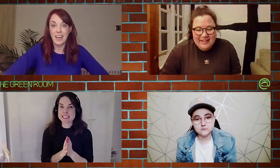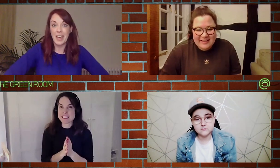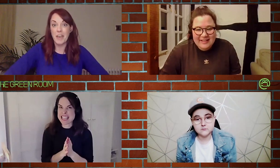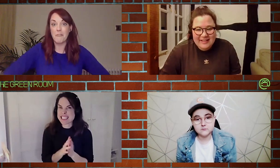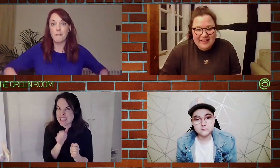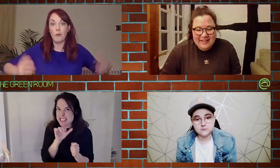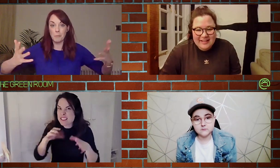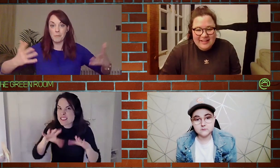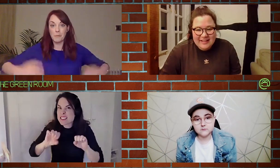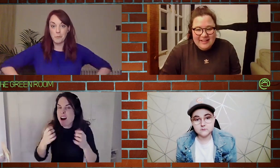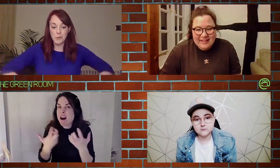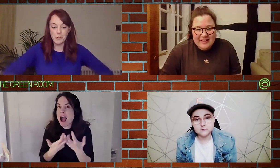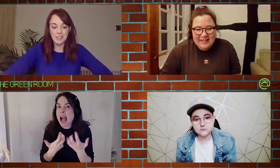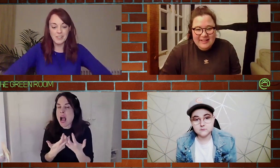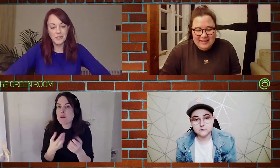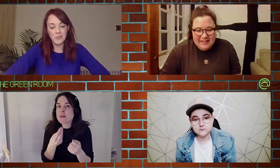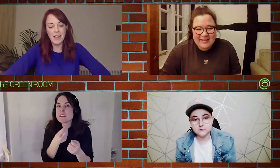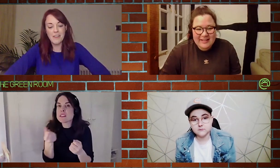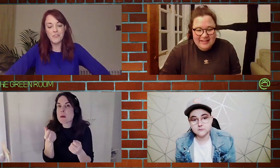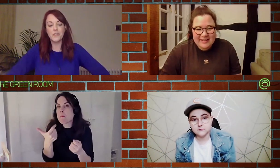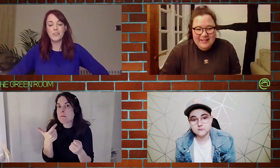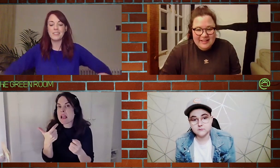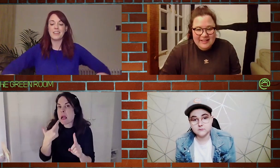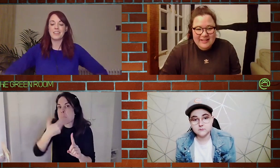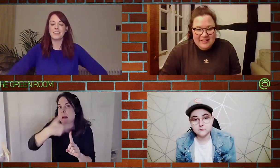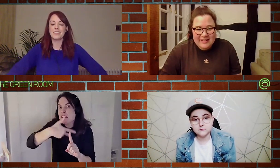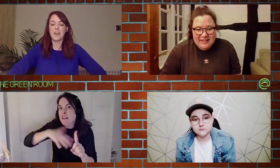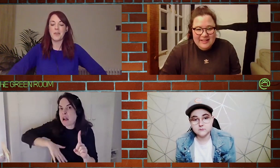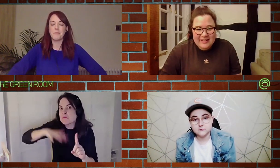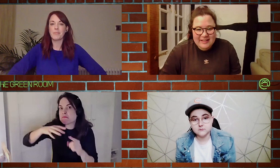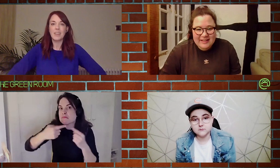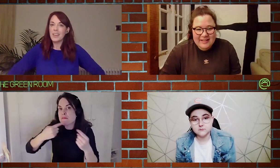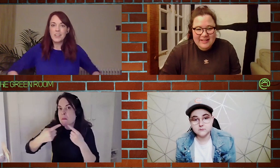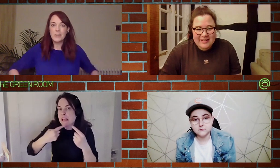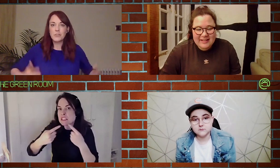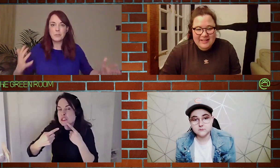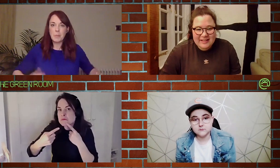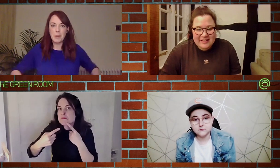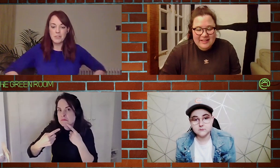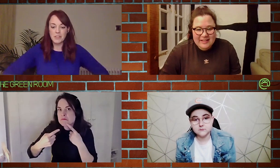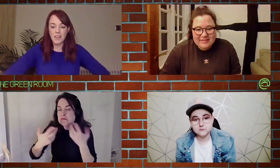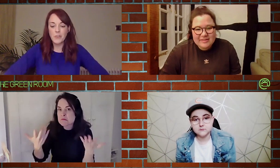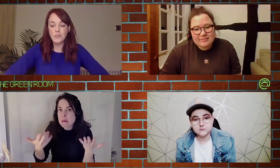from from you guys. So if you can tell us about yourself? How did you